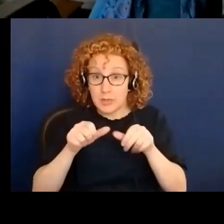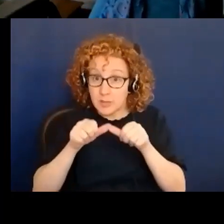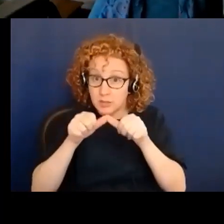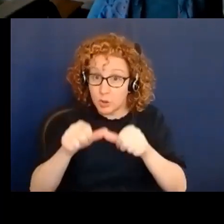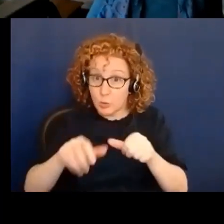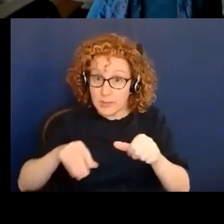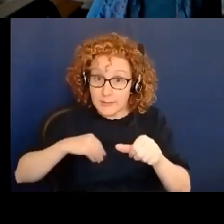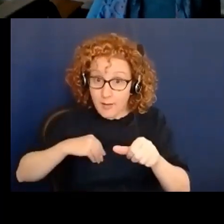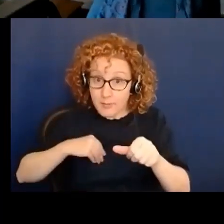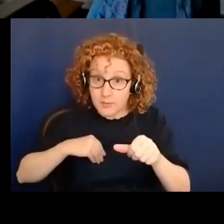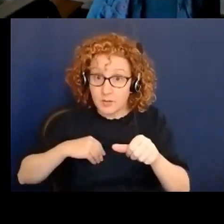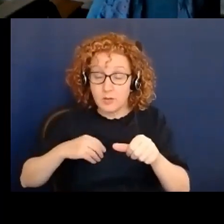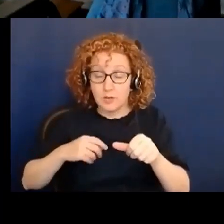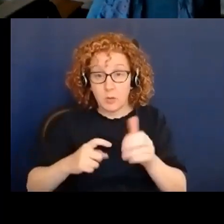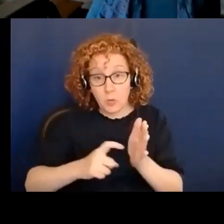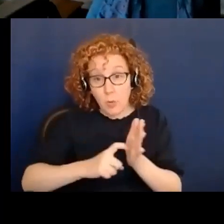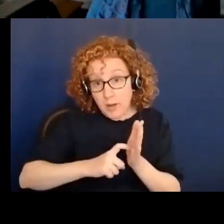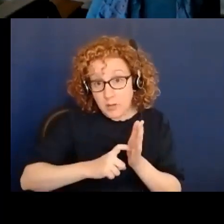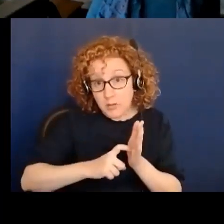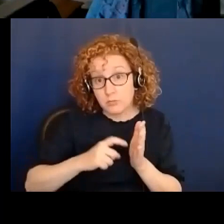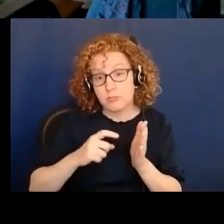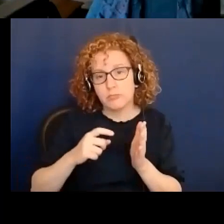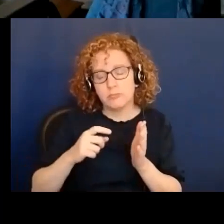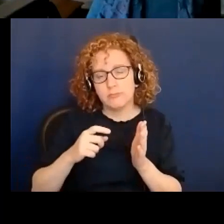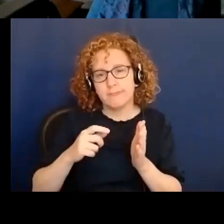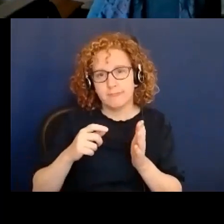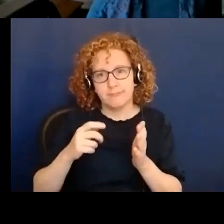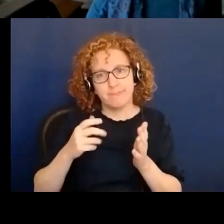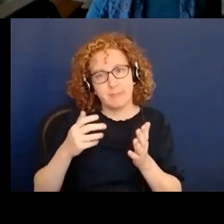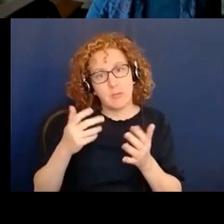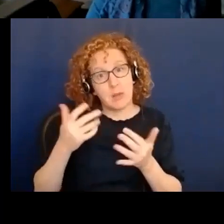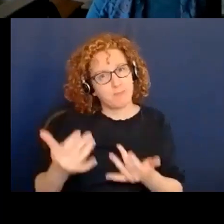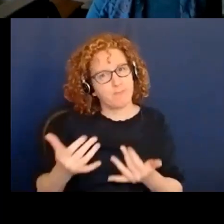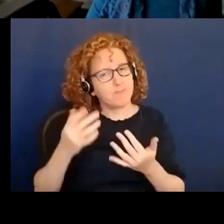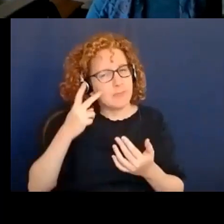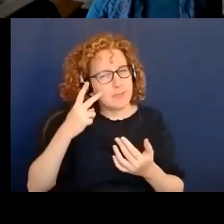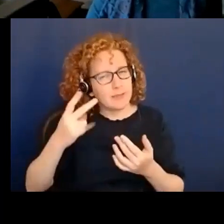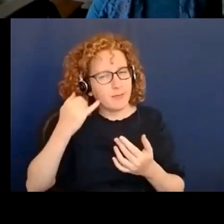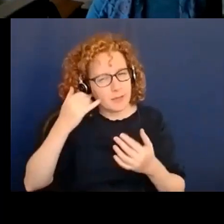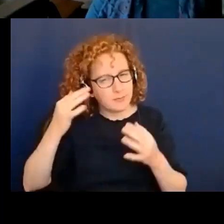to be required or not thank you there were lots more questions that we simply don't have time to